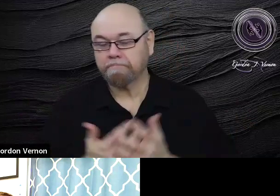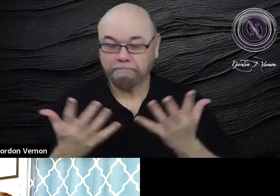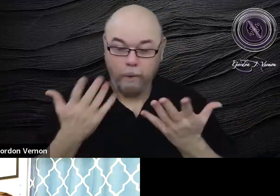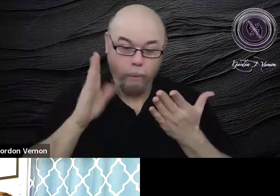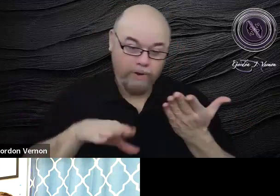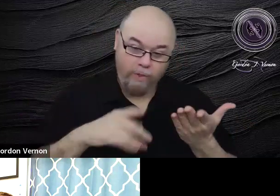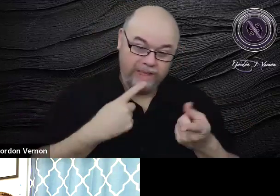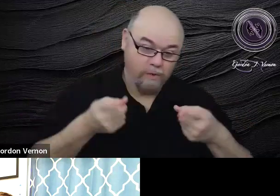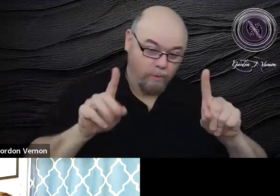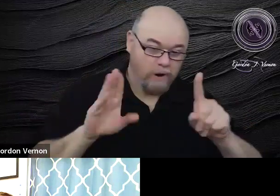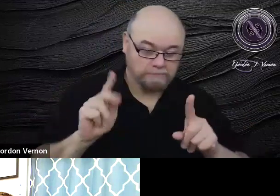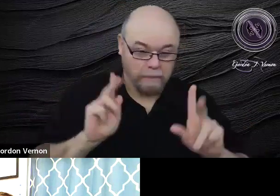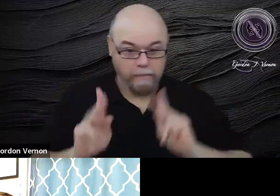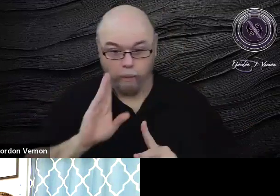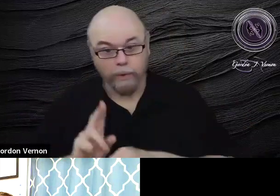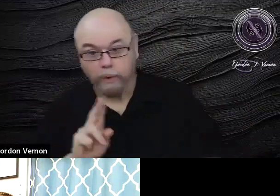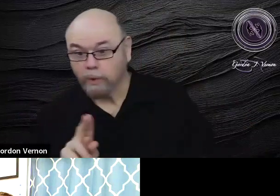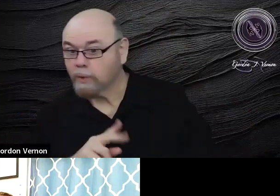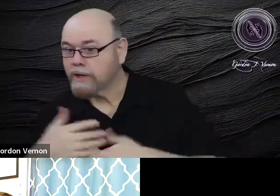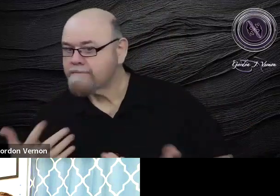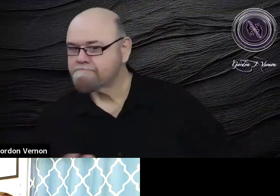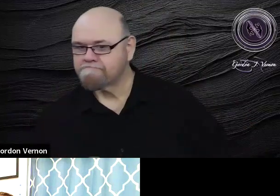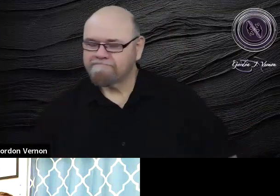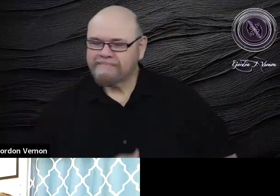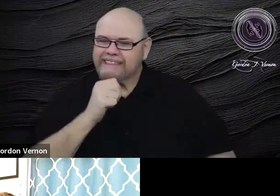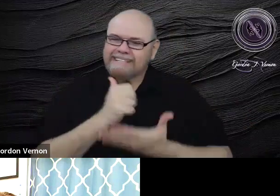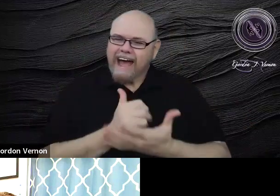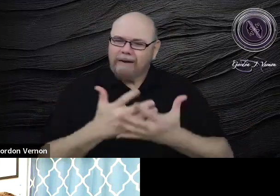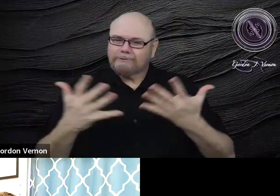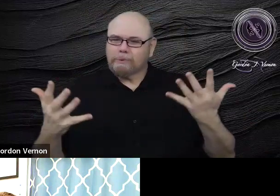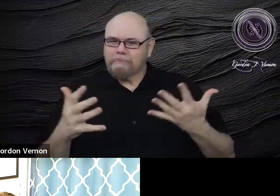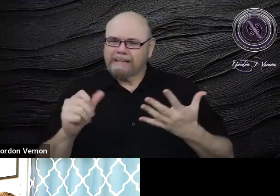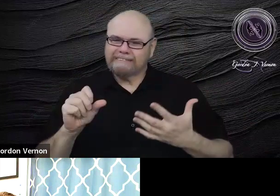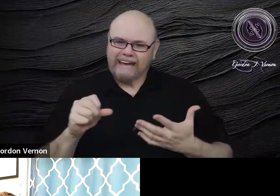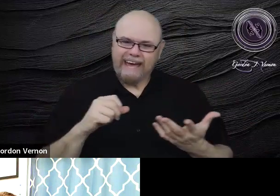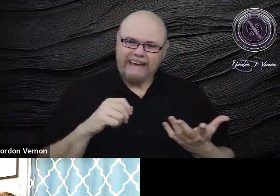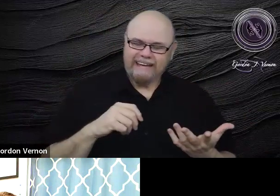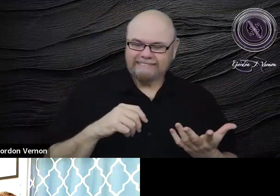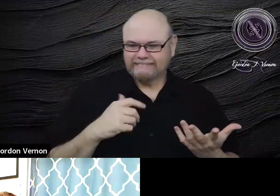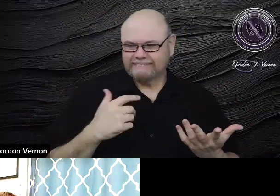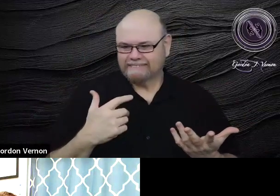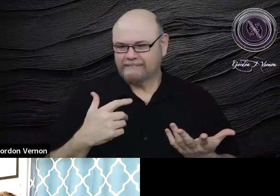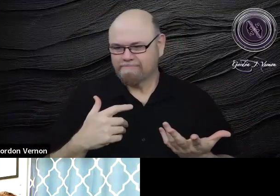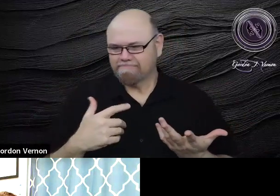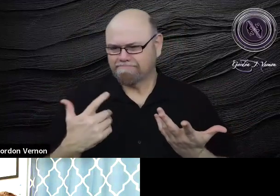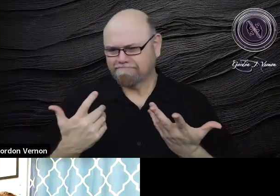because very often in our laboratory experiments participants are not allowed to move.